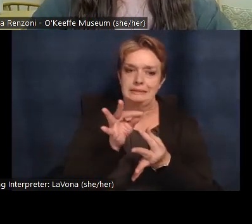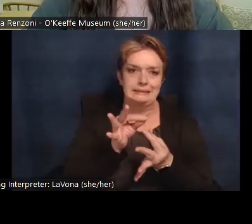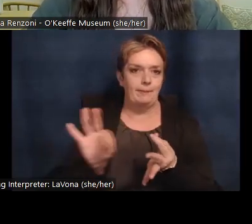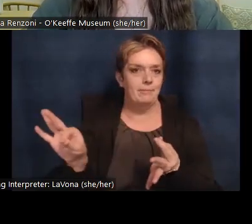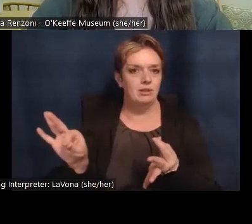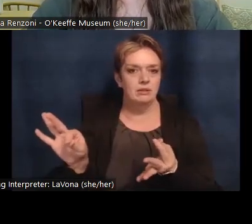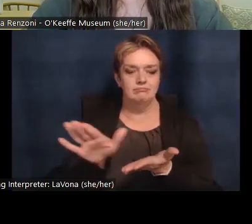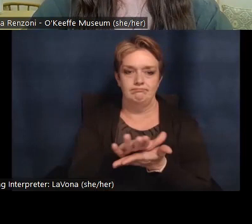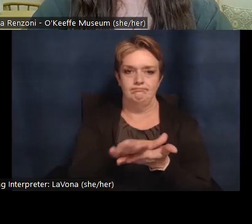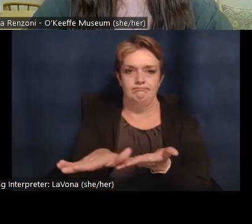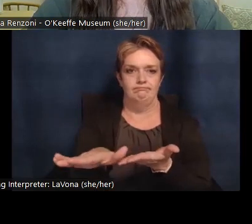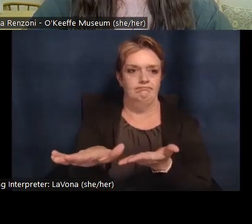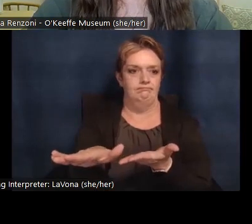She was a fan of technology.